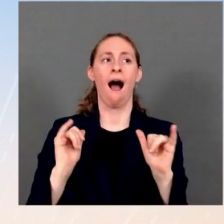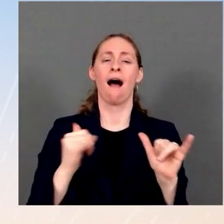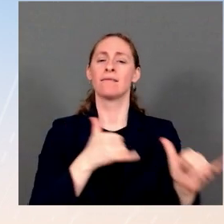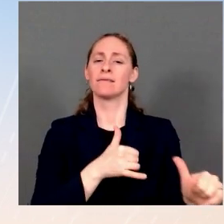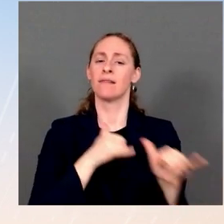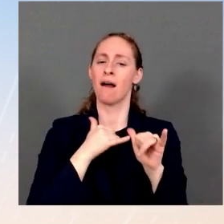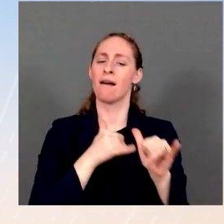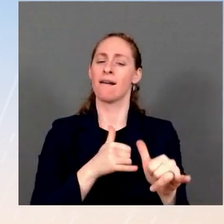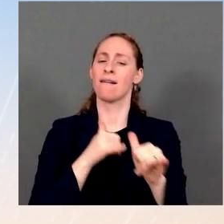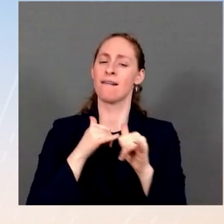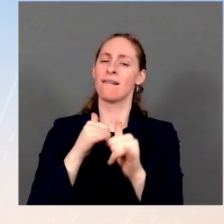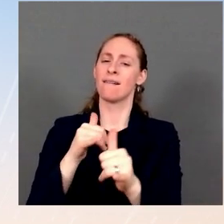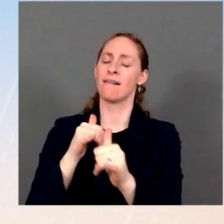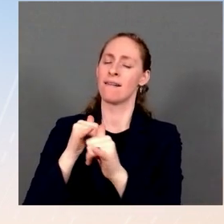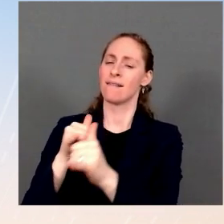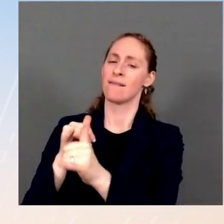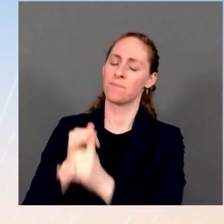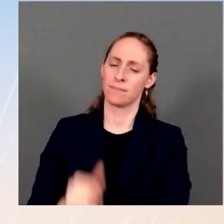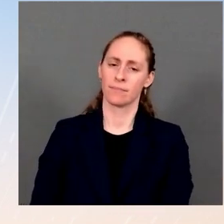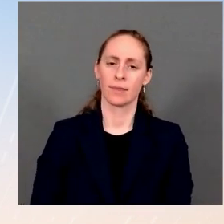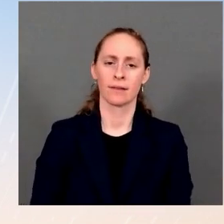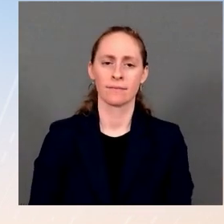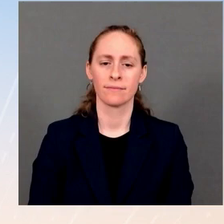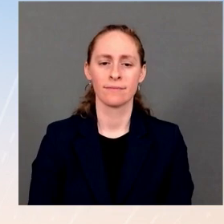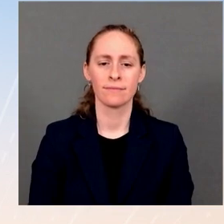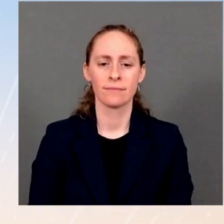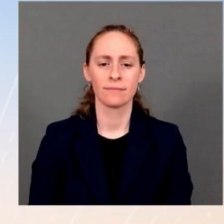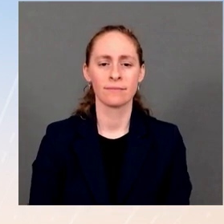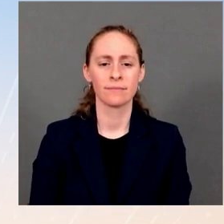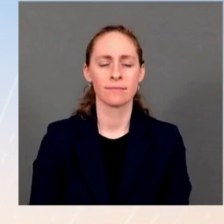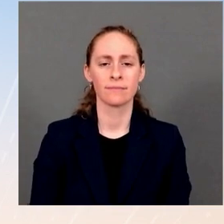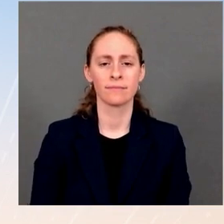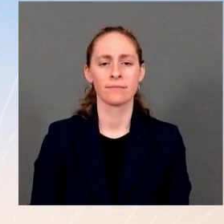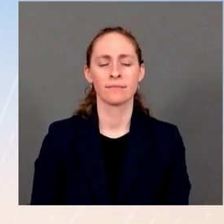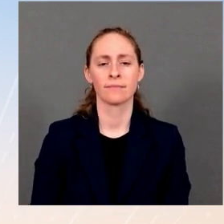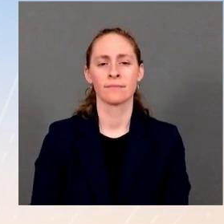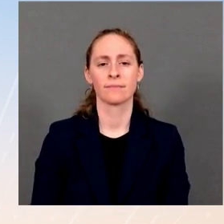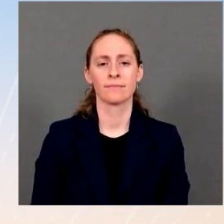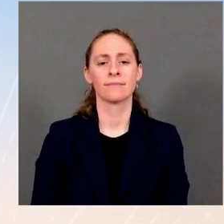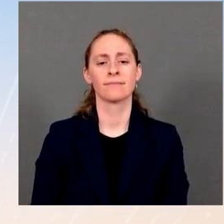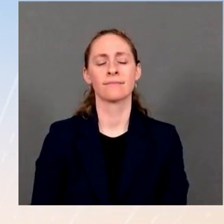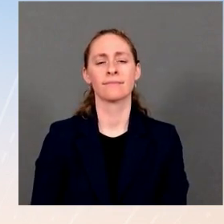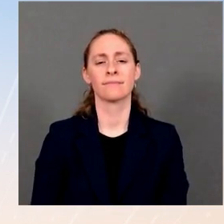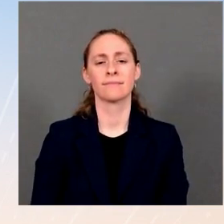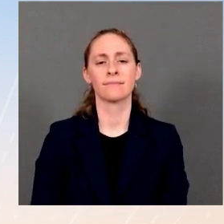in a way that's grounded in the best science, grounded in the best analysis.